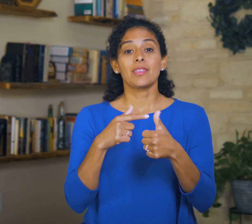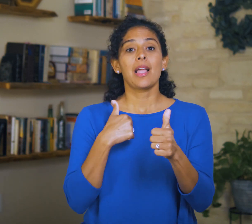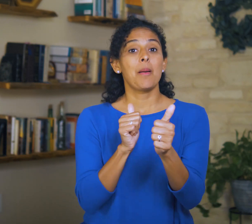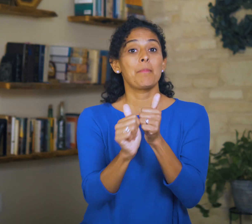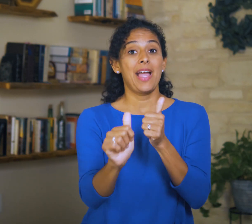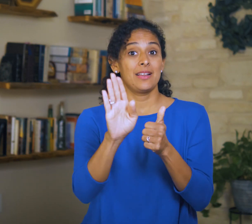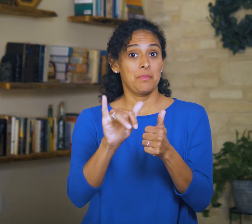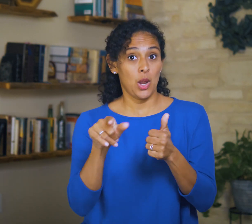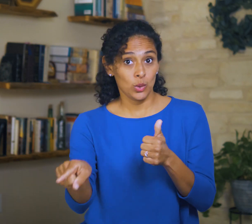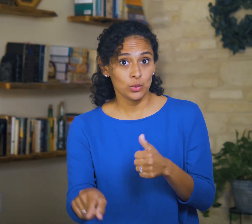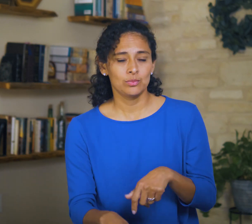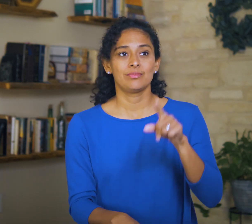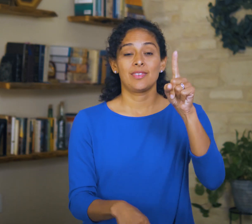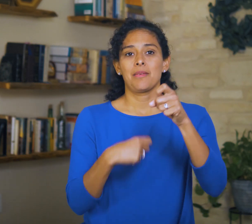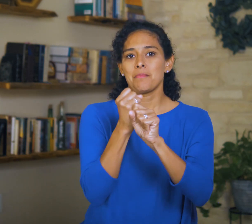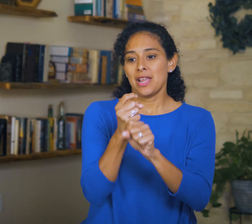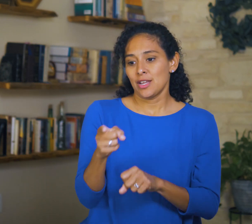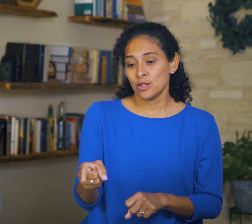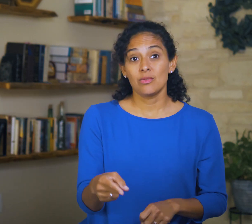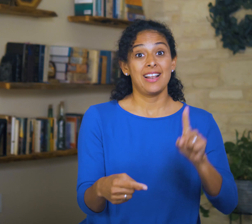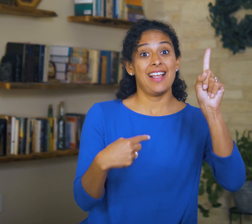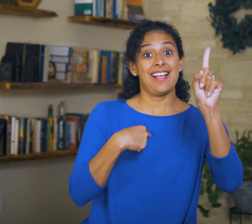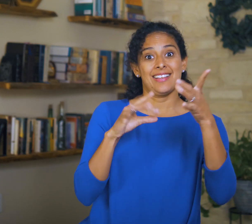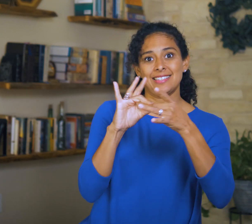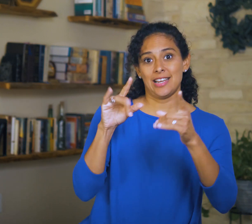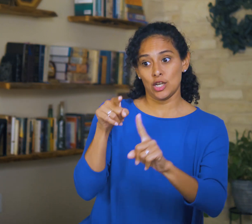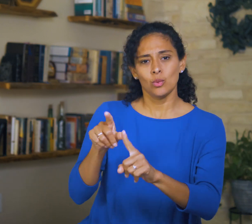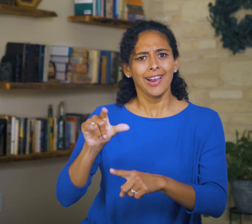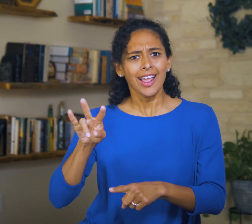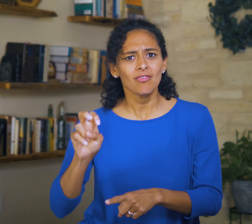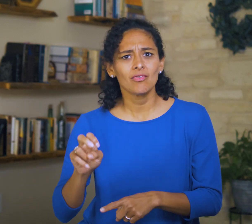I passed by you, I saw you, I said to you, “Live!”,